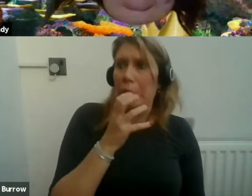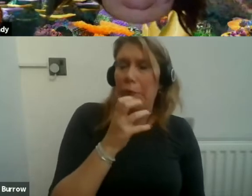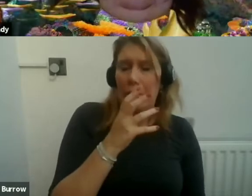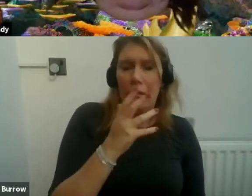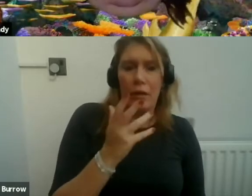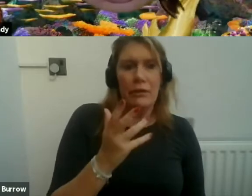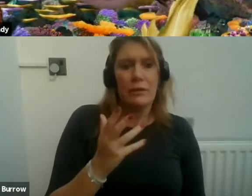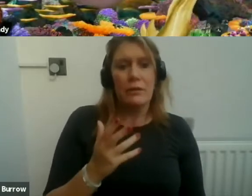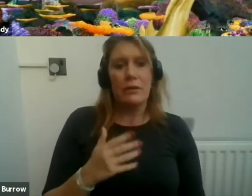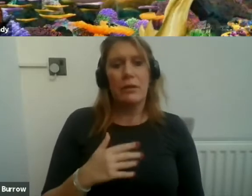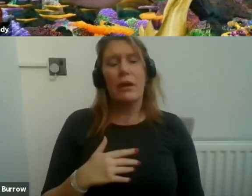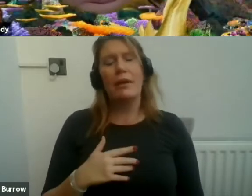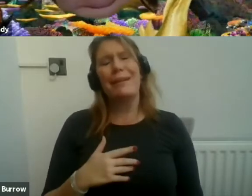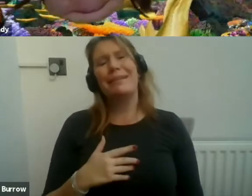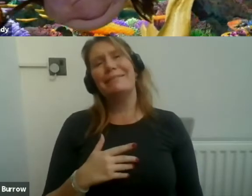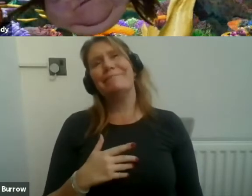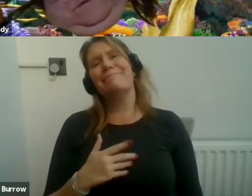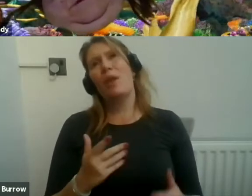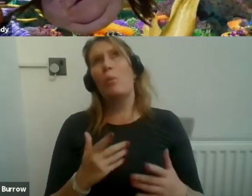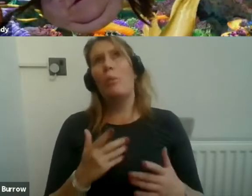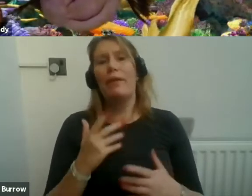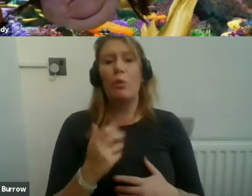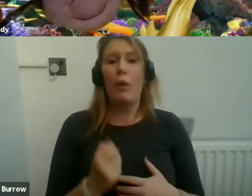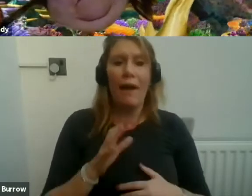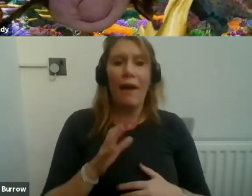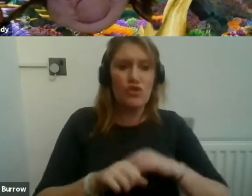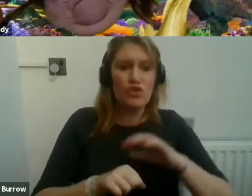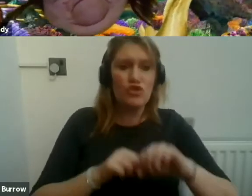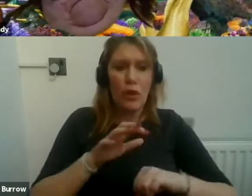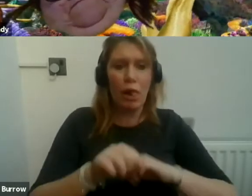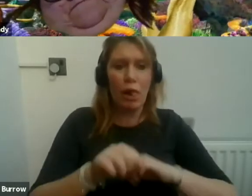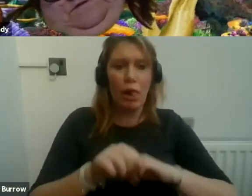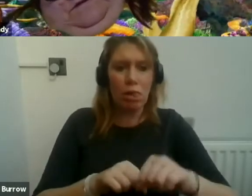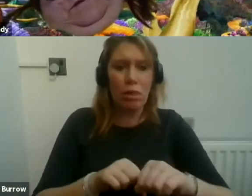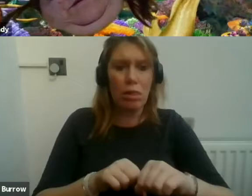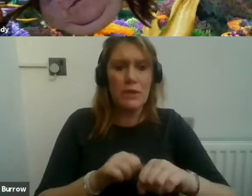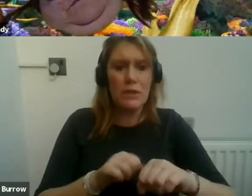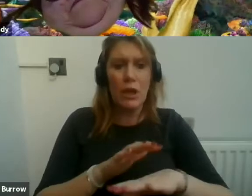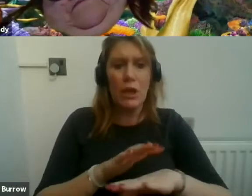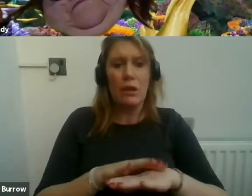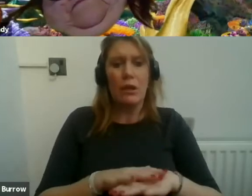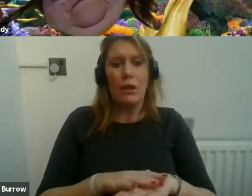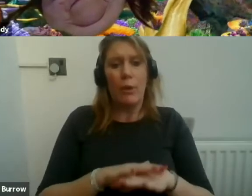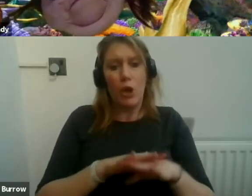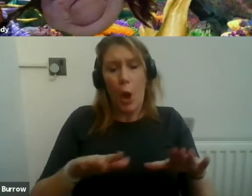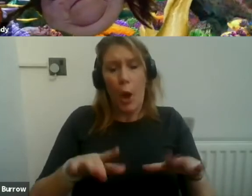have a struggle. Not because of our